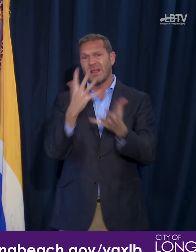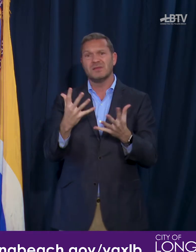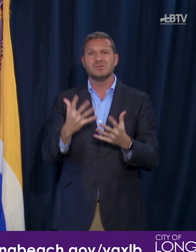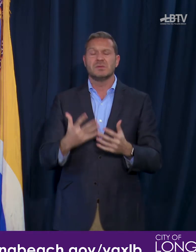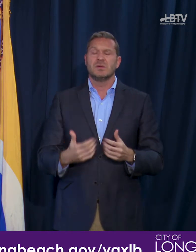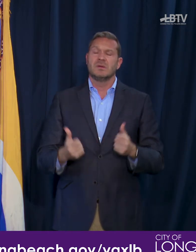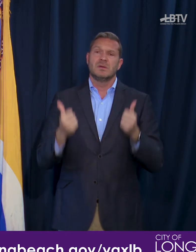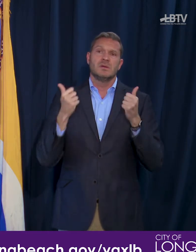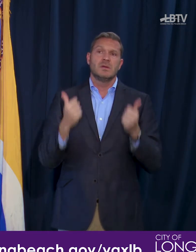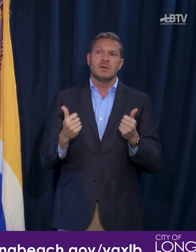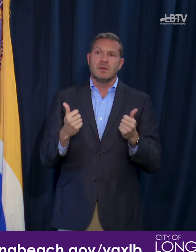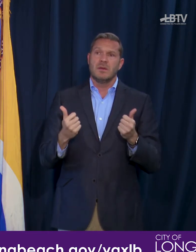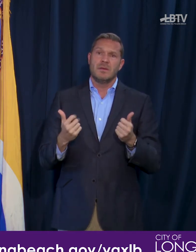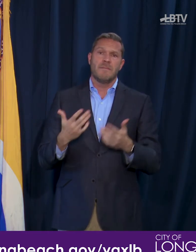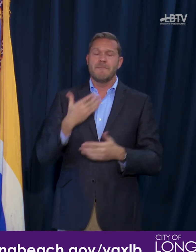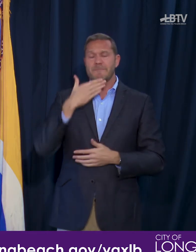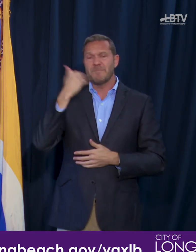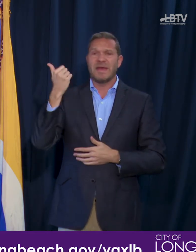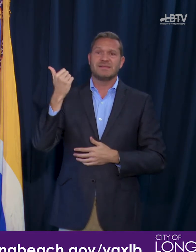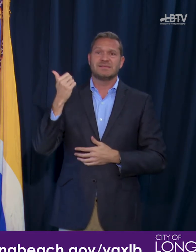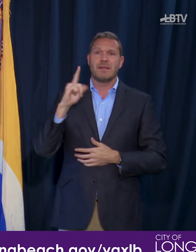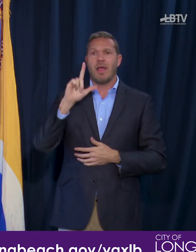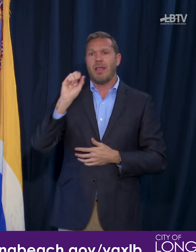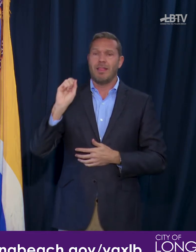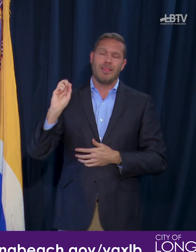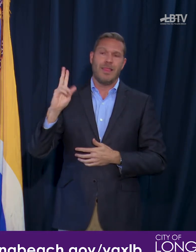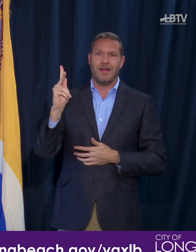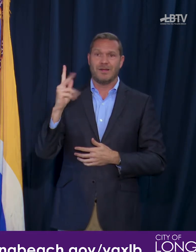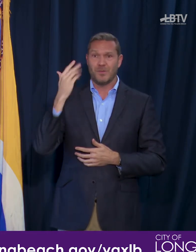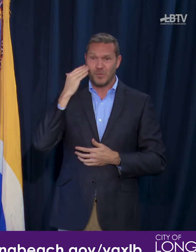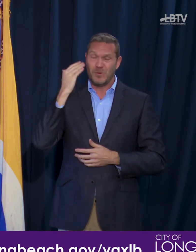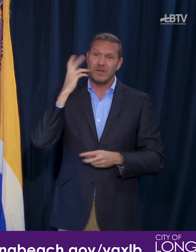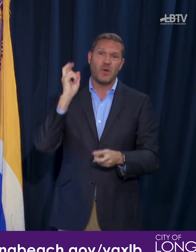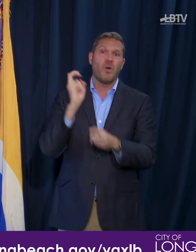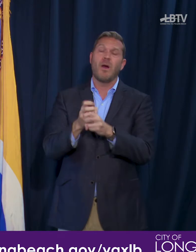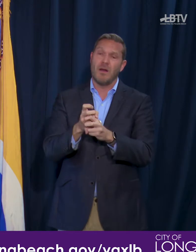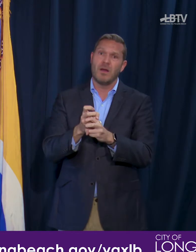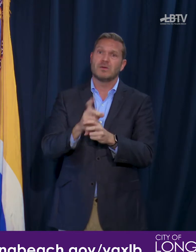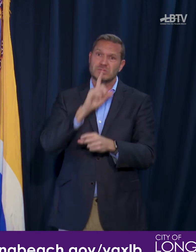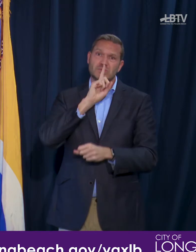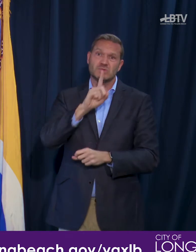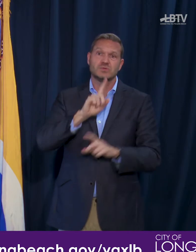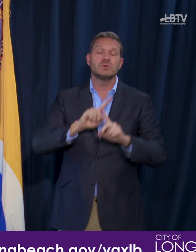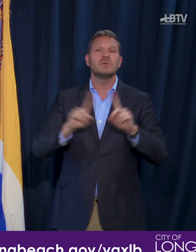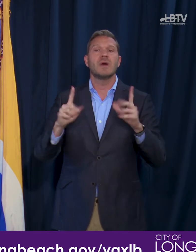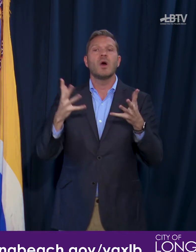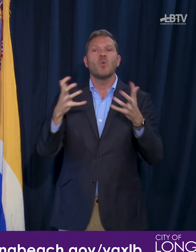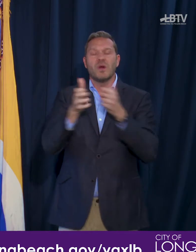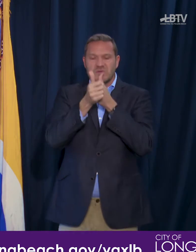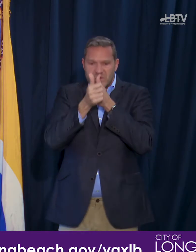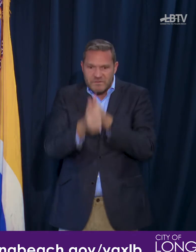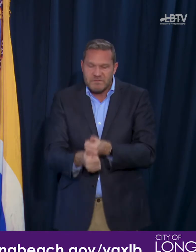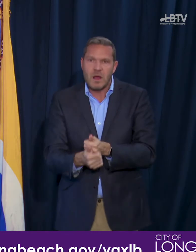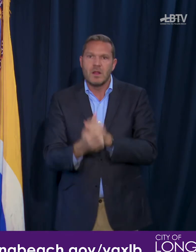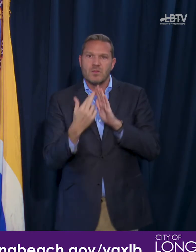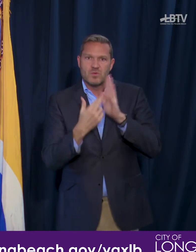We're grateful to you and how hard it's been but we also want to keep eachother safe and follow the actual best practices possible.